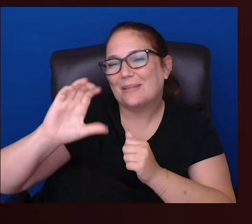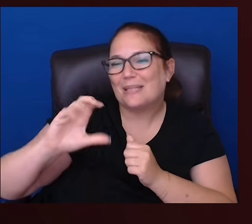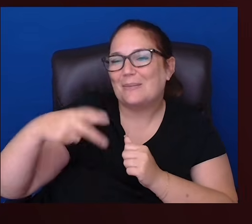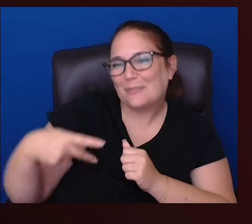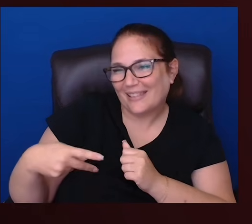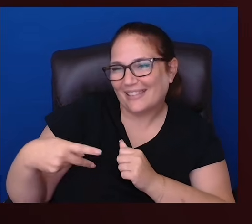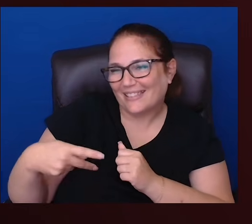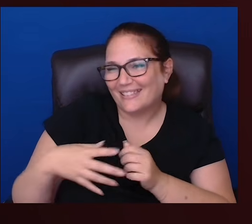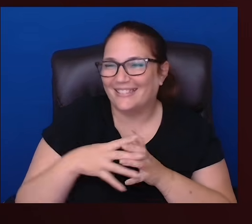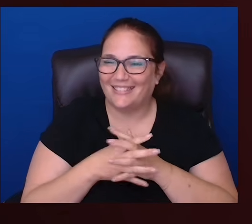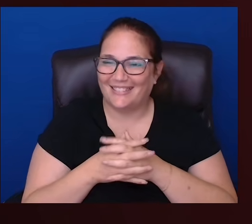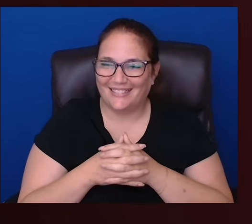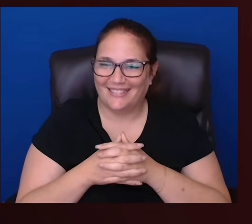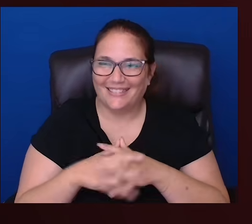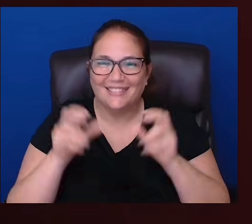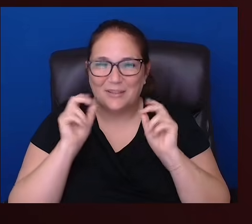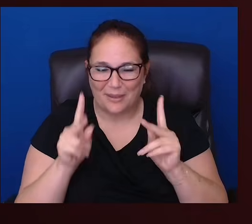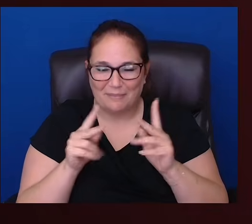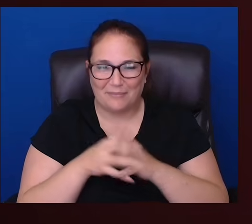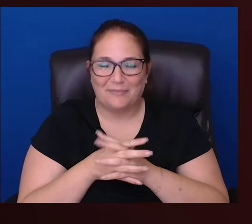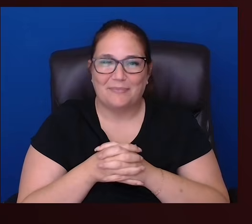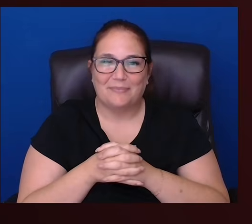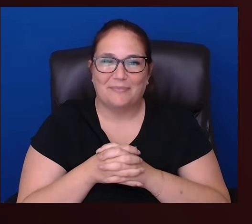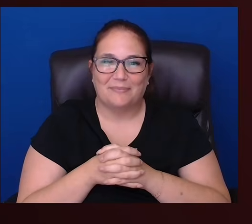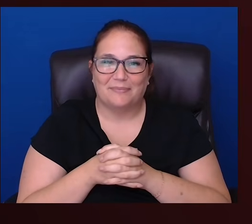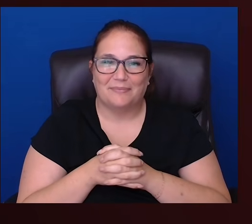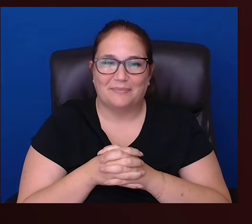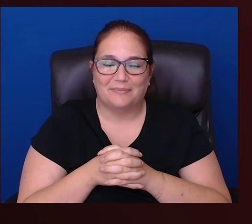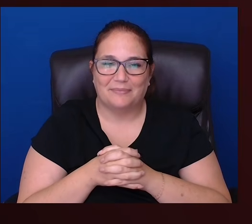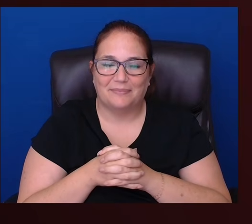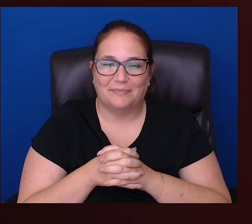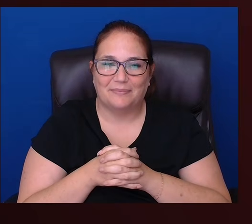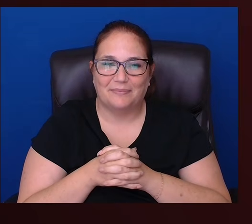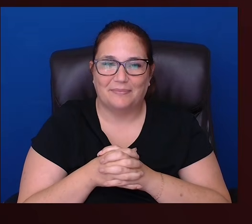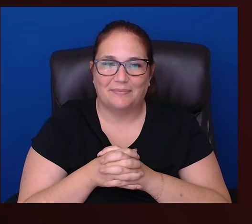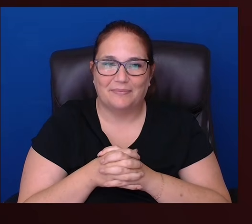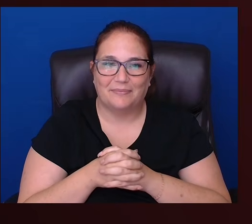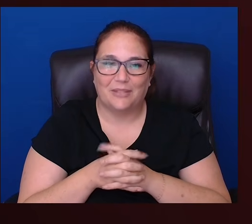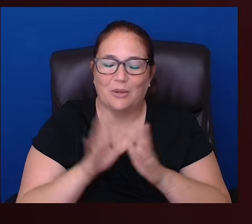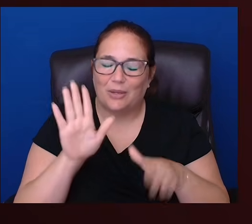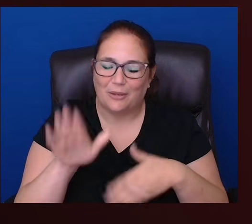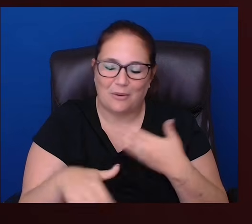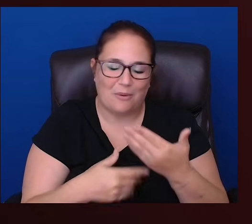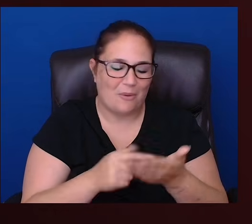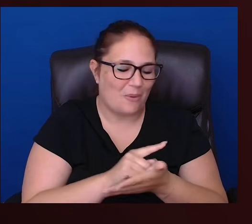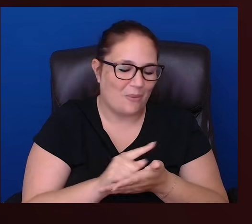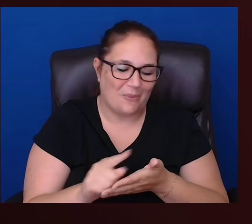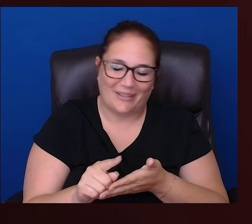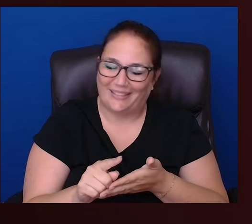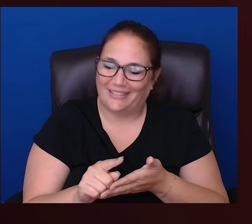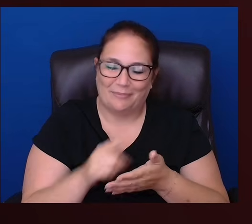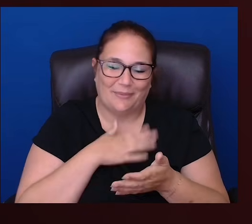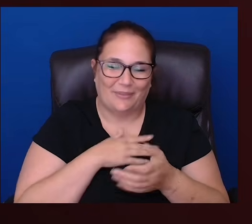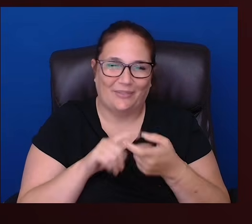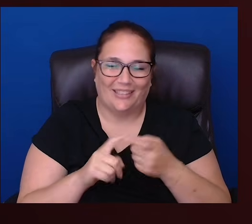Okay, here all week, folks. Alright, so how does it get